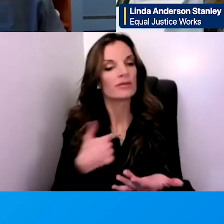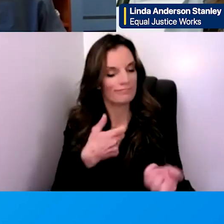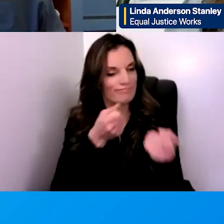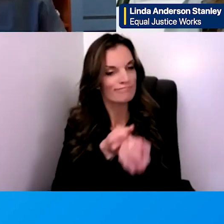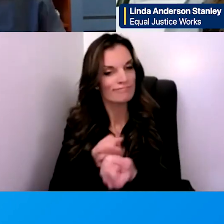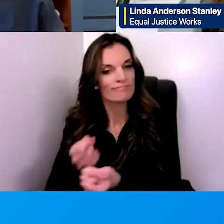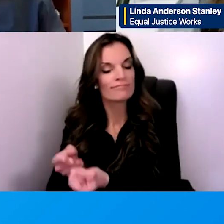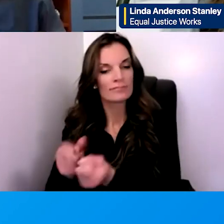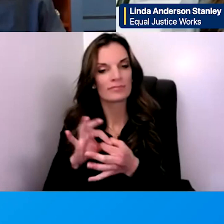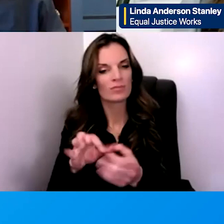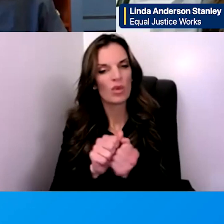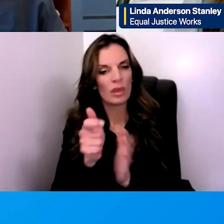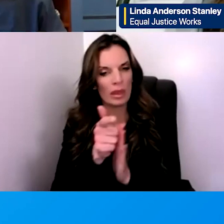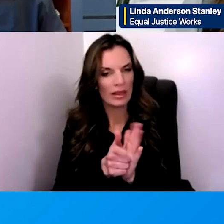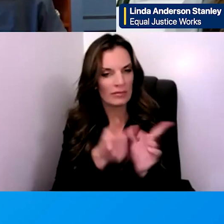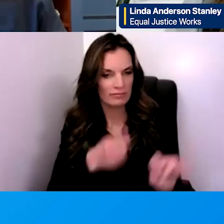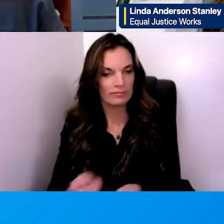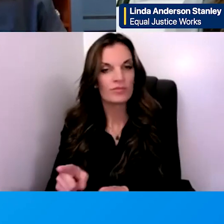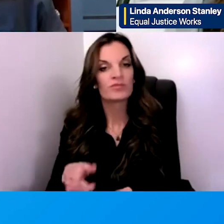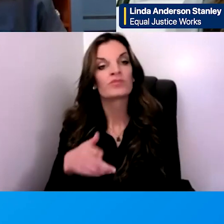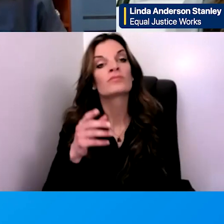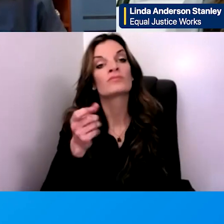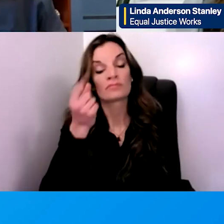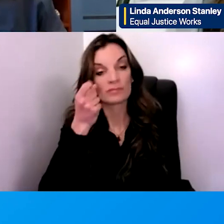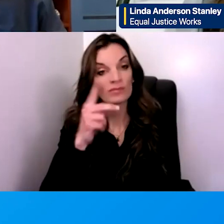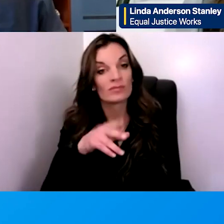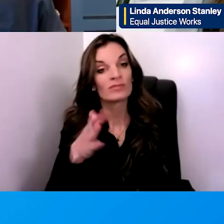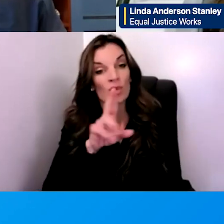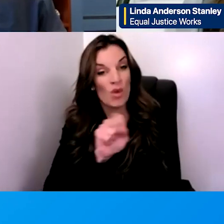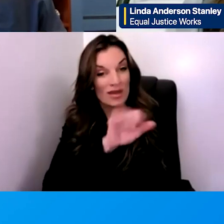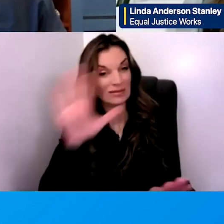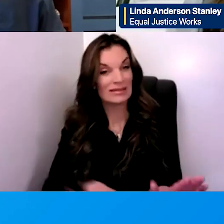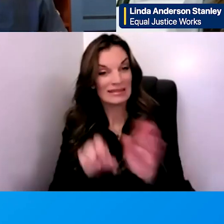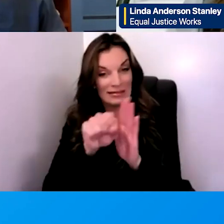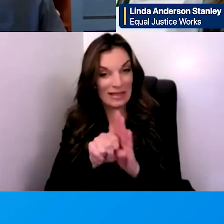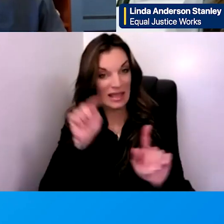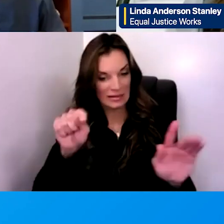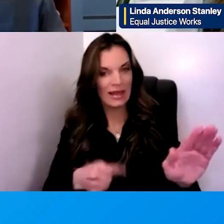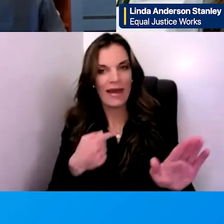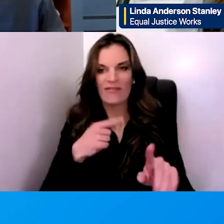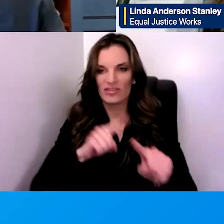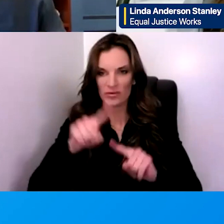country has their own. So that is something that folks should consider a resource. I'm going to tell a different version.